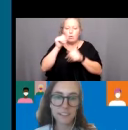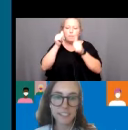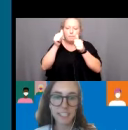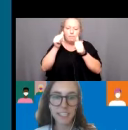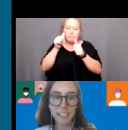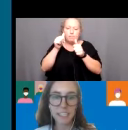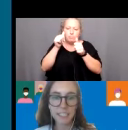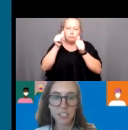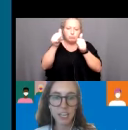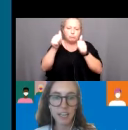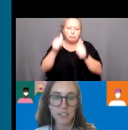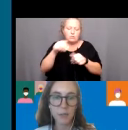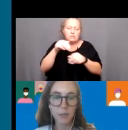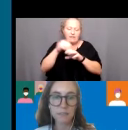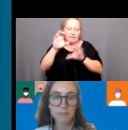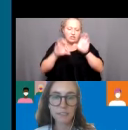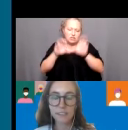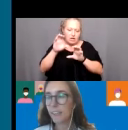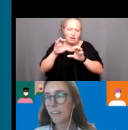post this link in the chat as well.